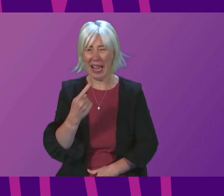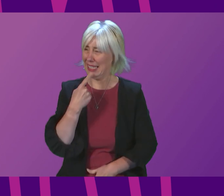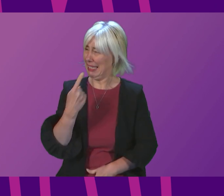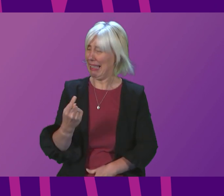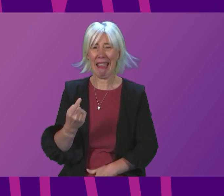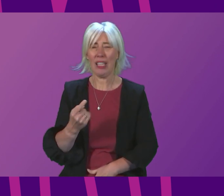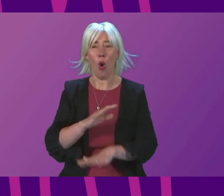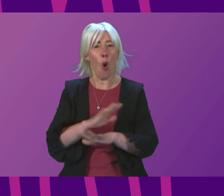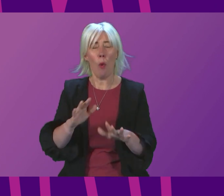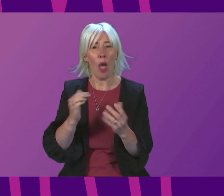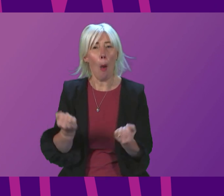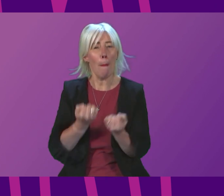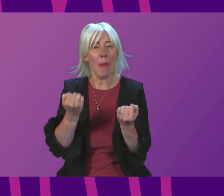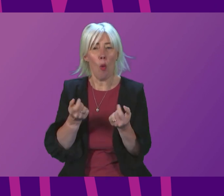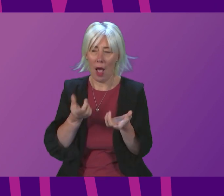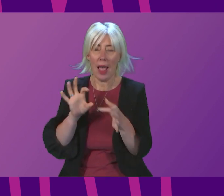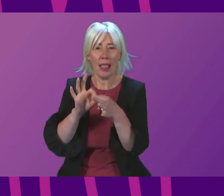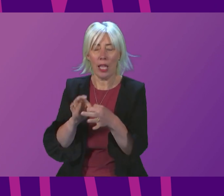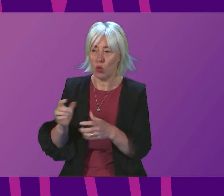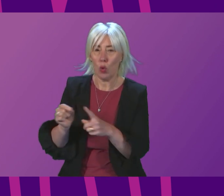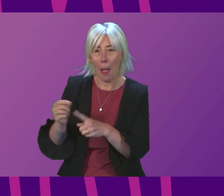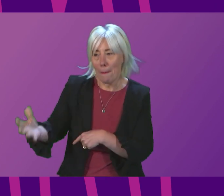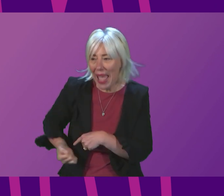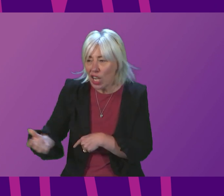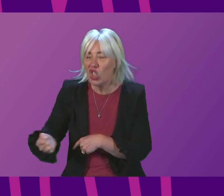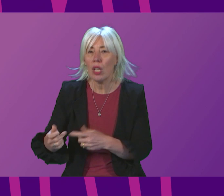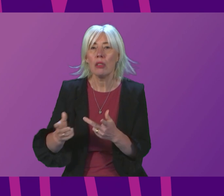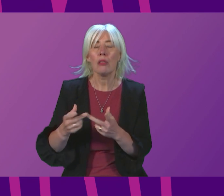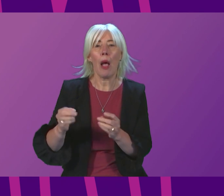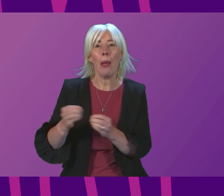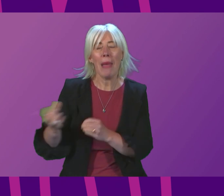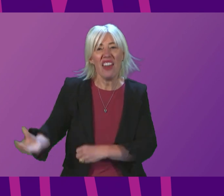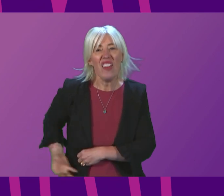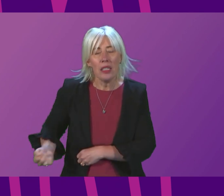without power over pensions and other benefits, mitigation has its limitations?